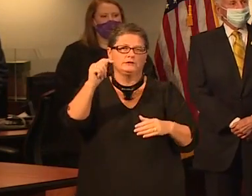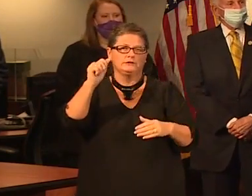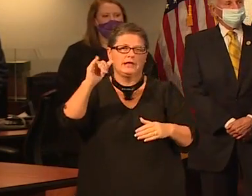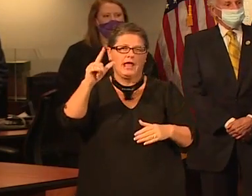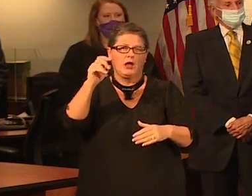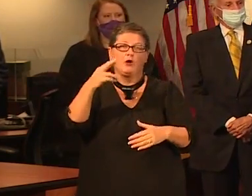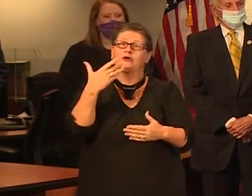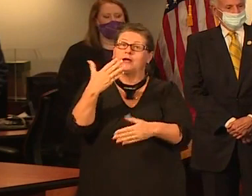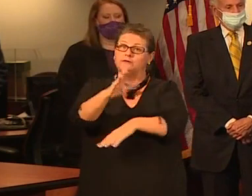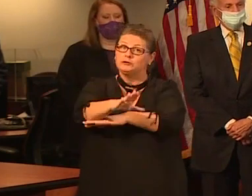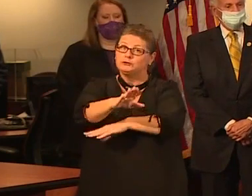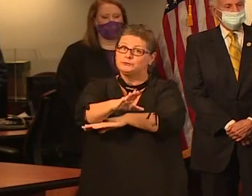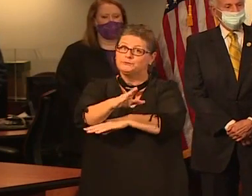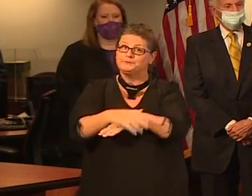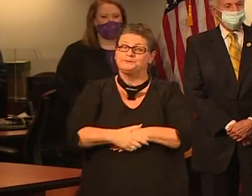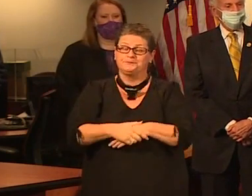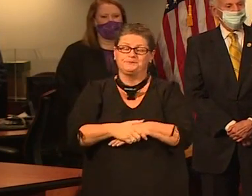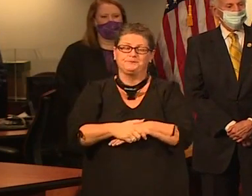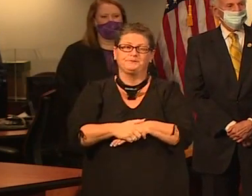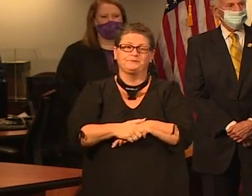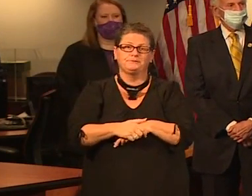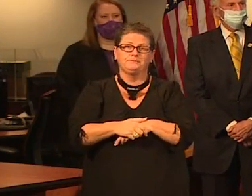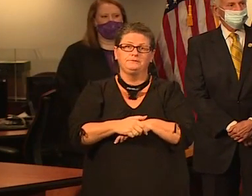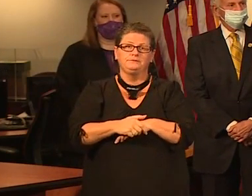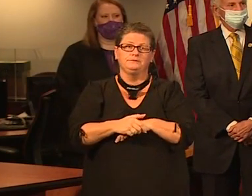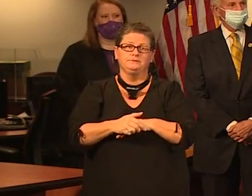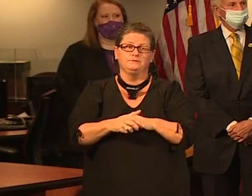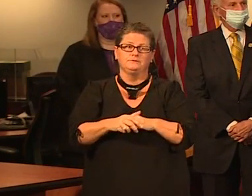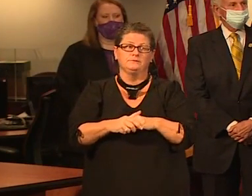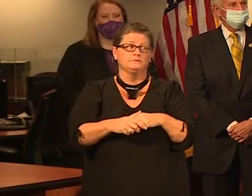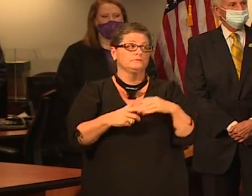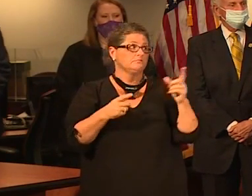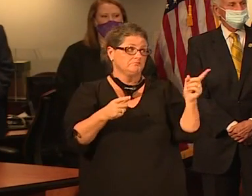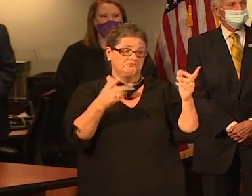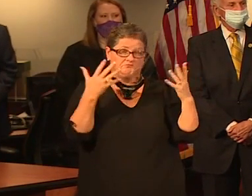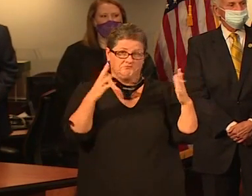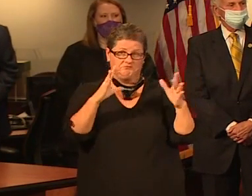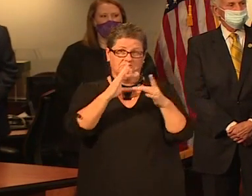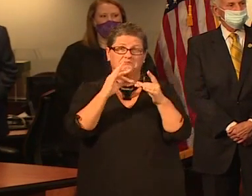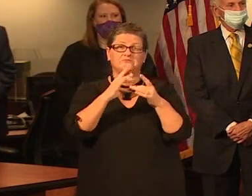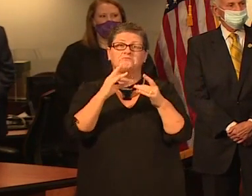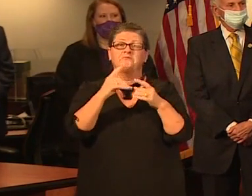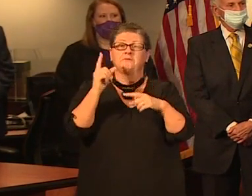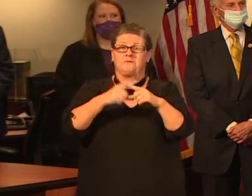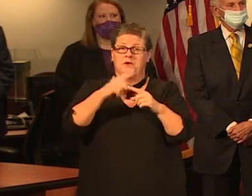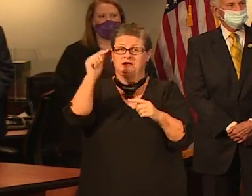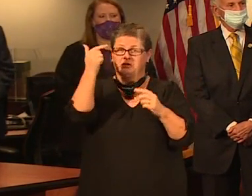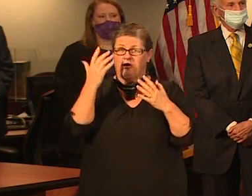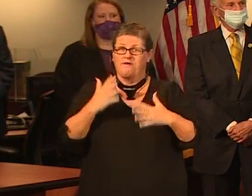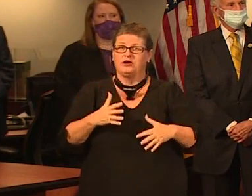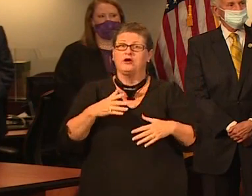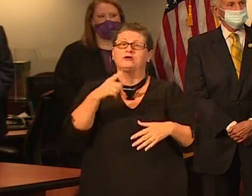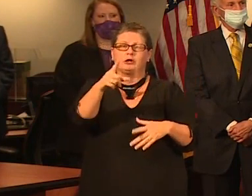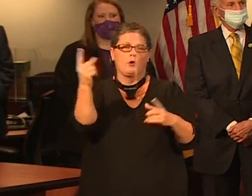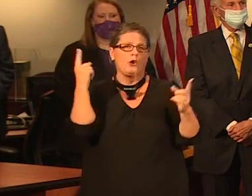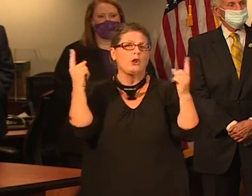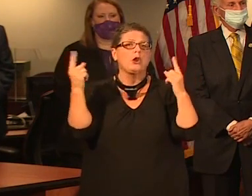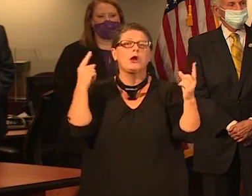THANK YOU, DIRECTOR TAILOR. GOOD AFTERNOON.